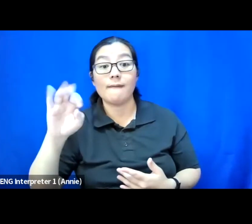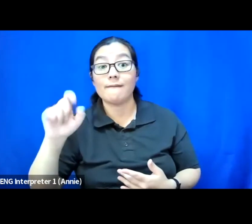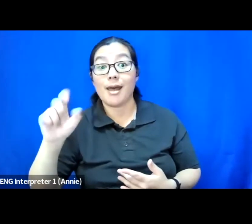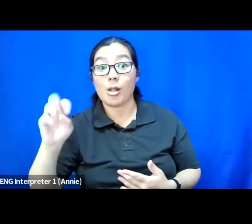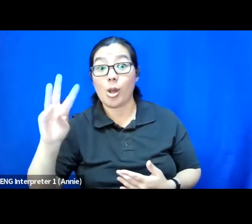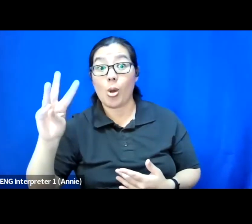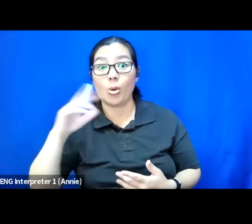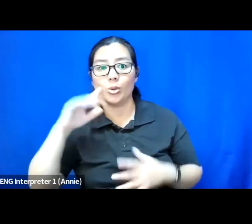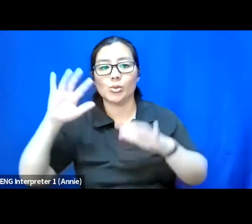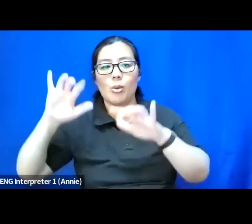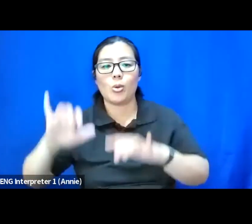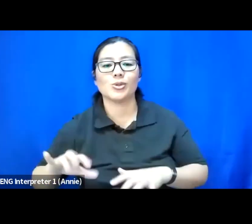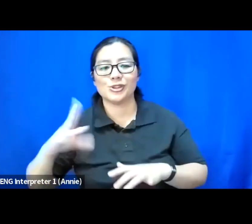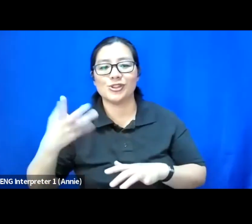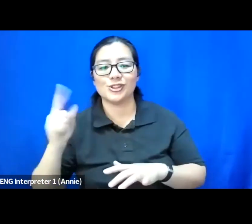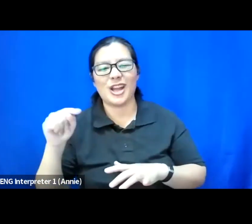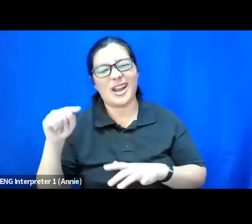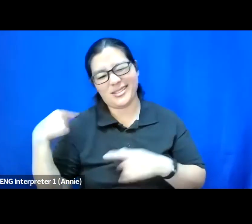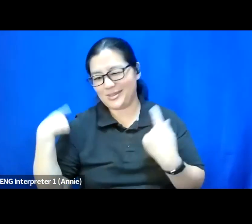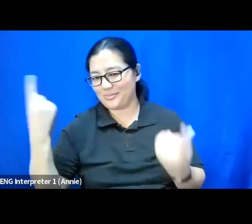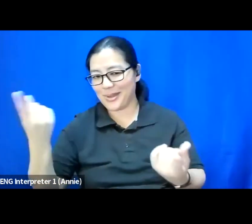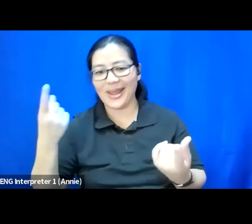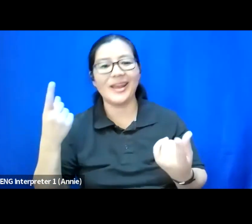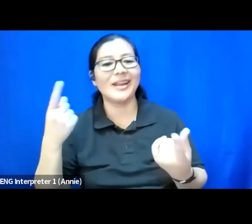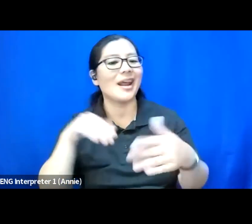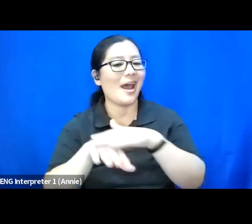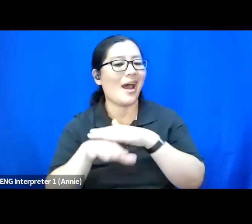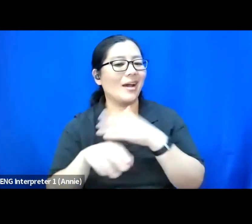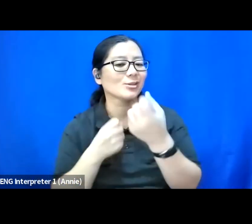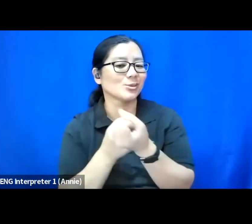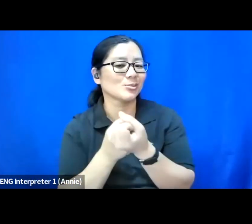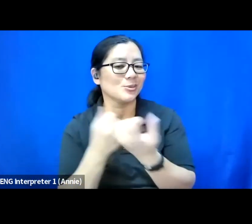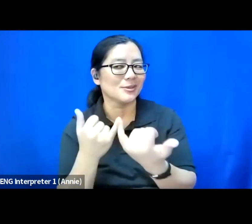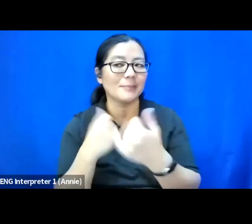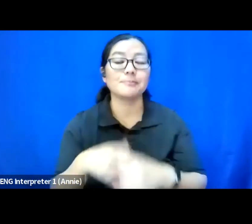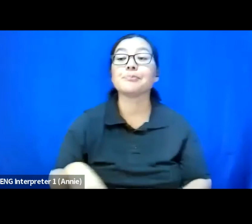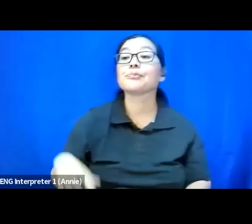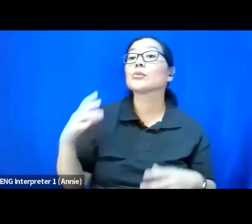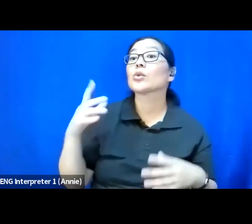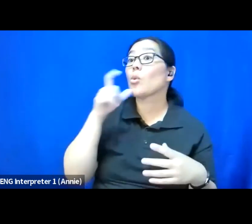And our big giveaway of ten books.